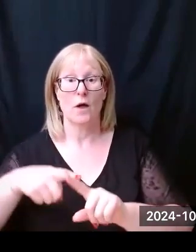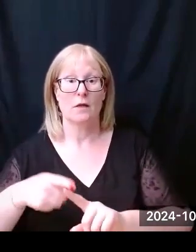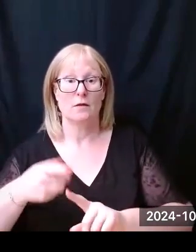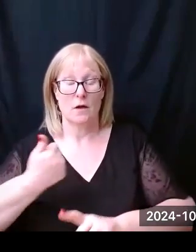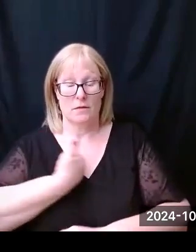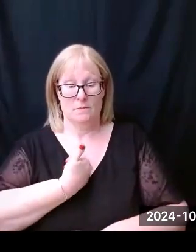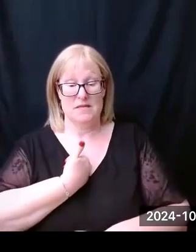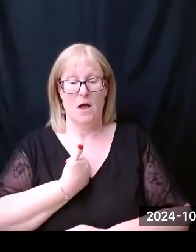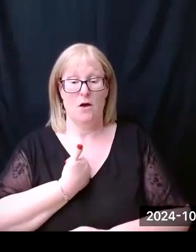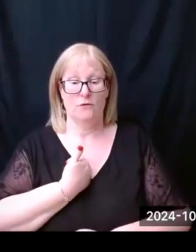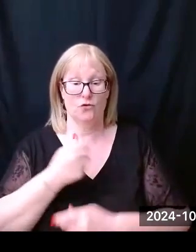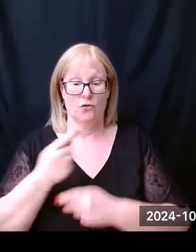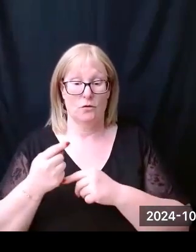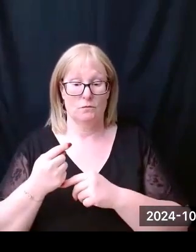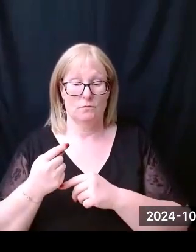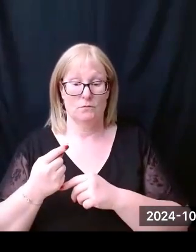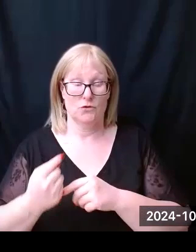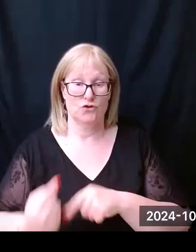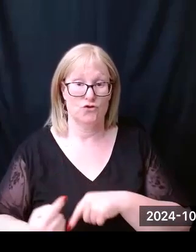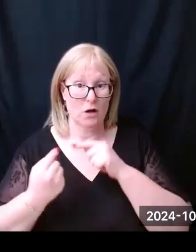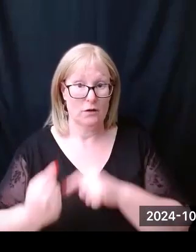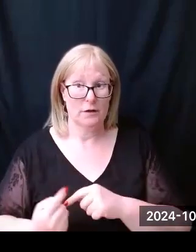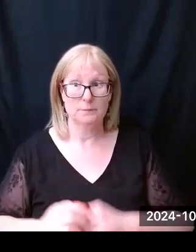So that is a great question. Thank you for asking that.